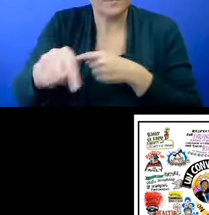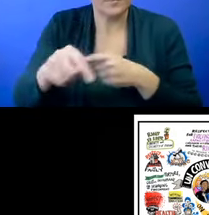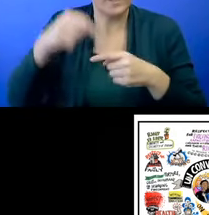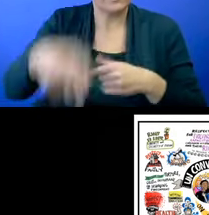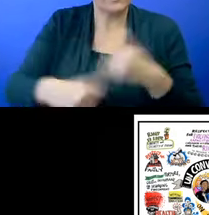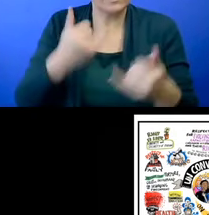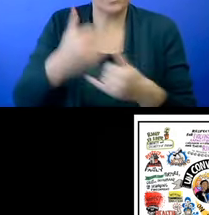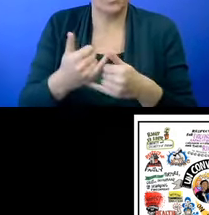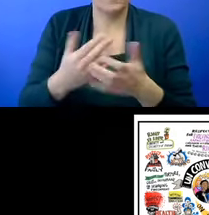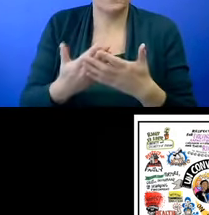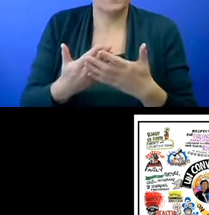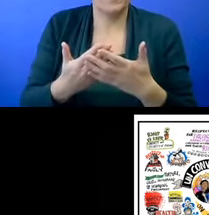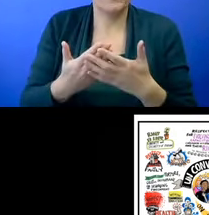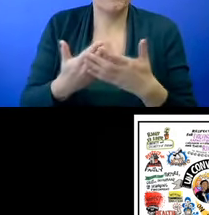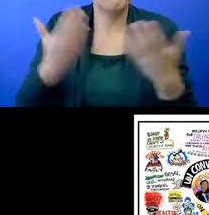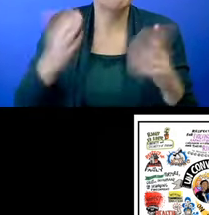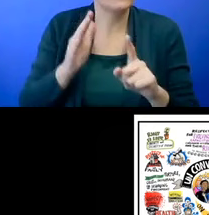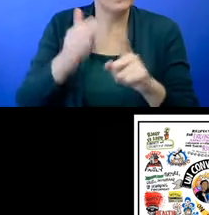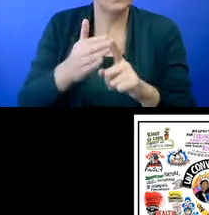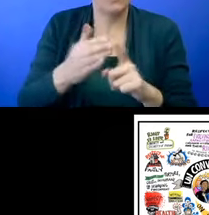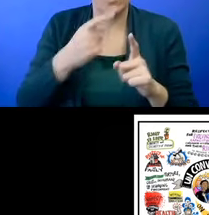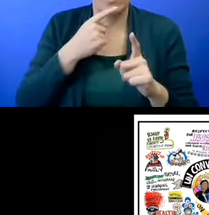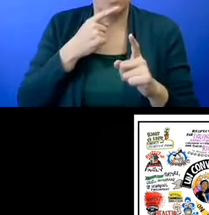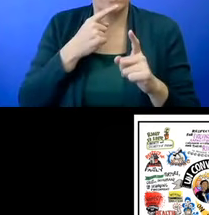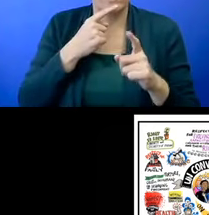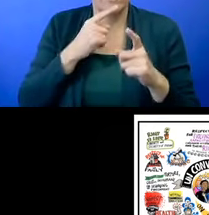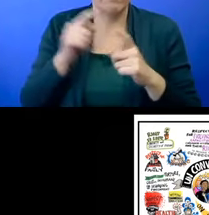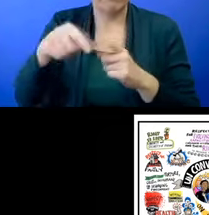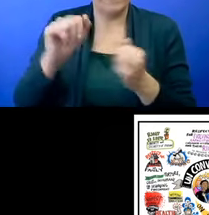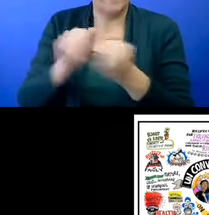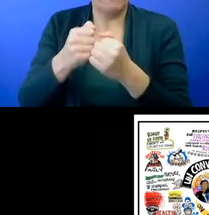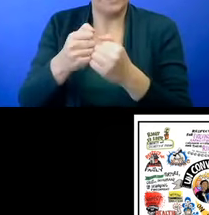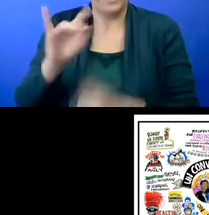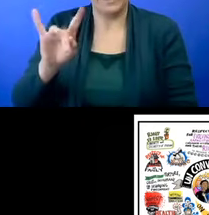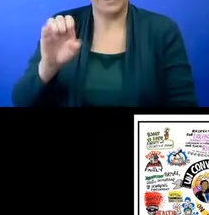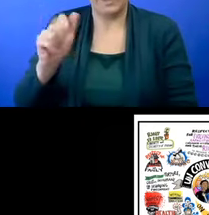going towards the hearing of Ireland by the United Nations.